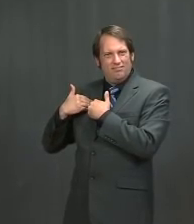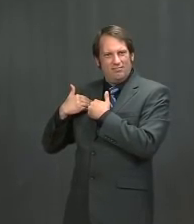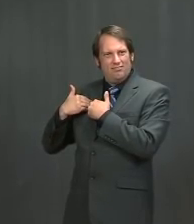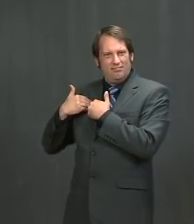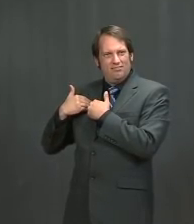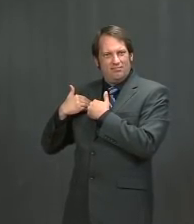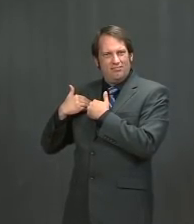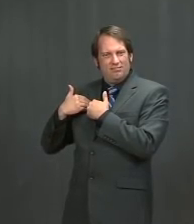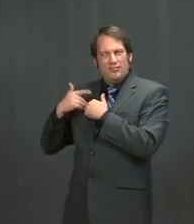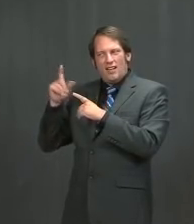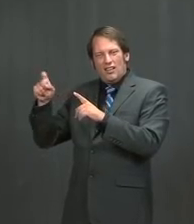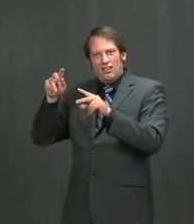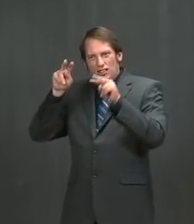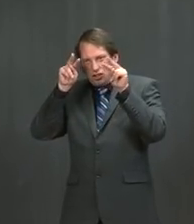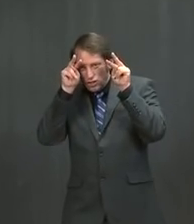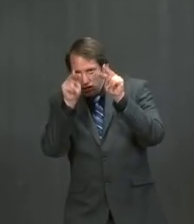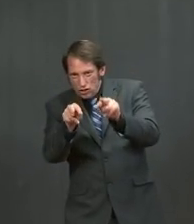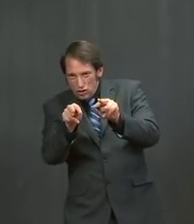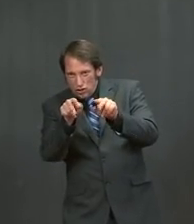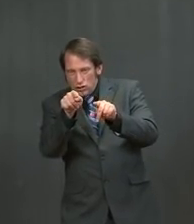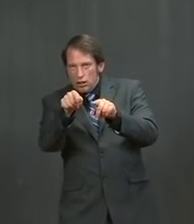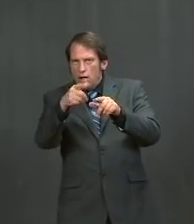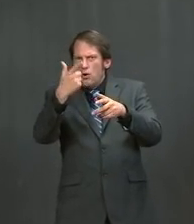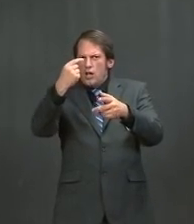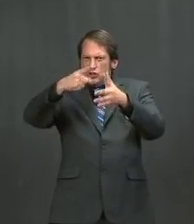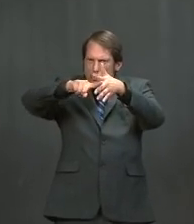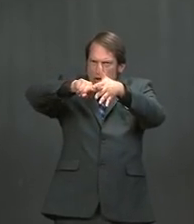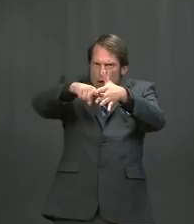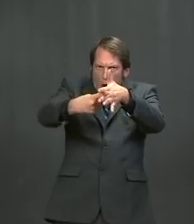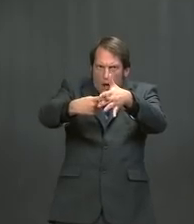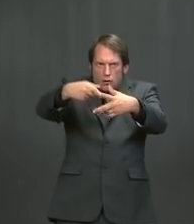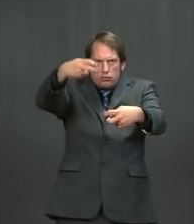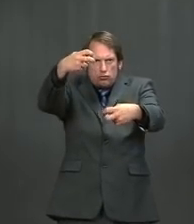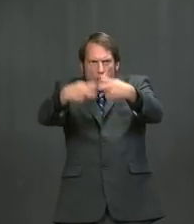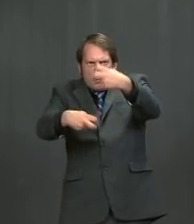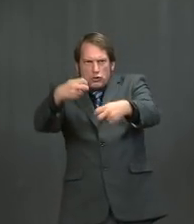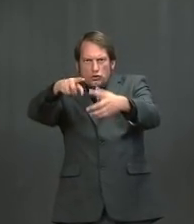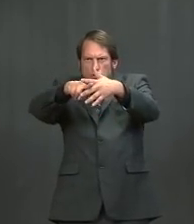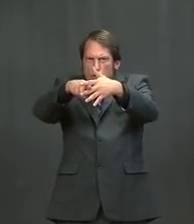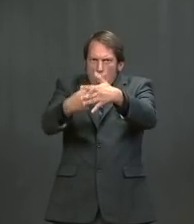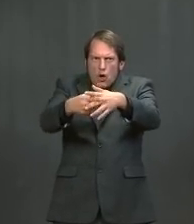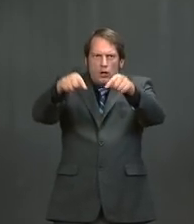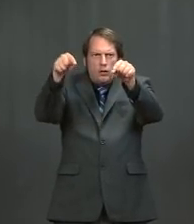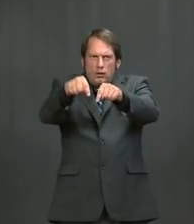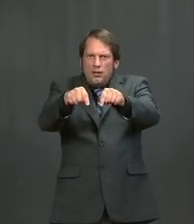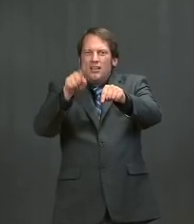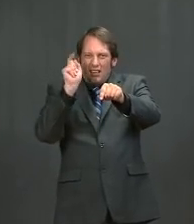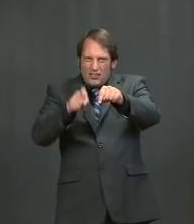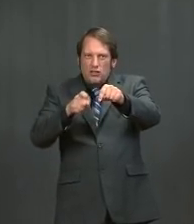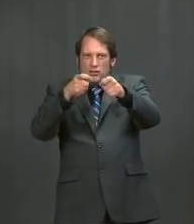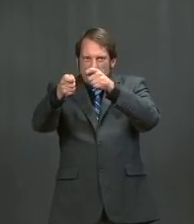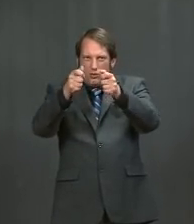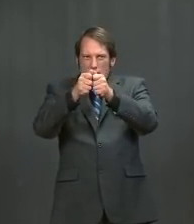unless we disincentivize young people, families leaving these countries; we improve the economic conditions;